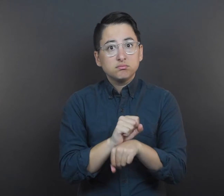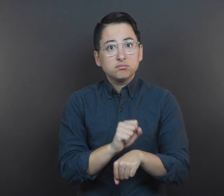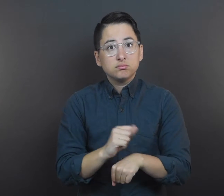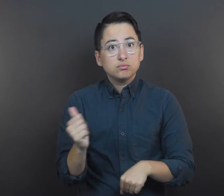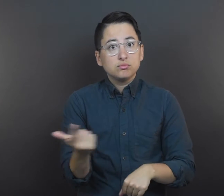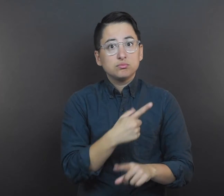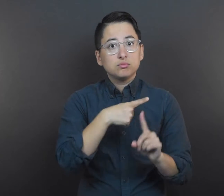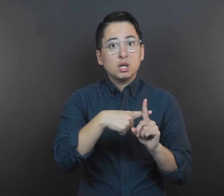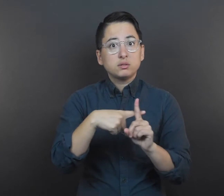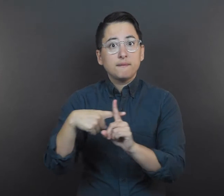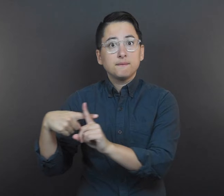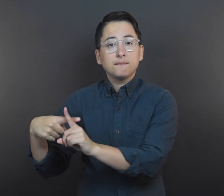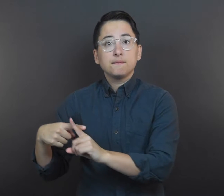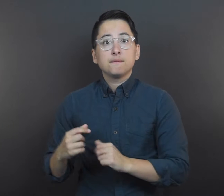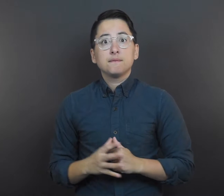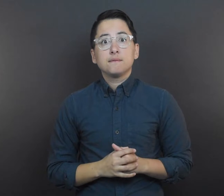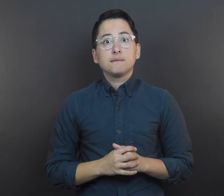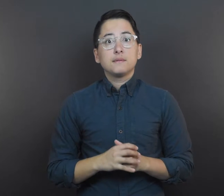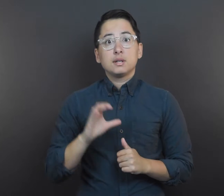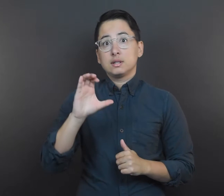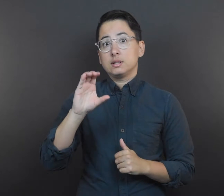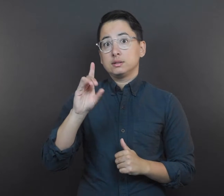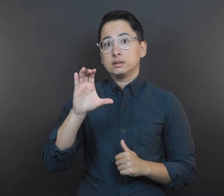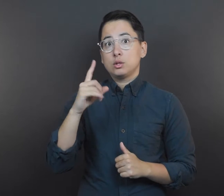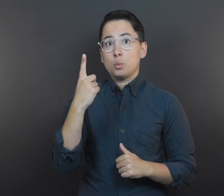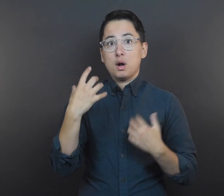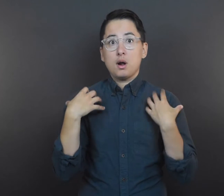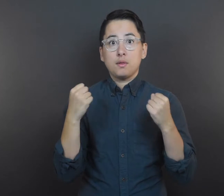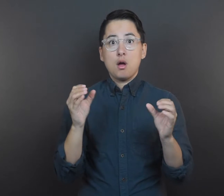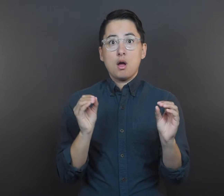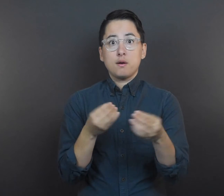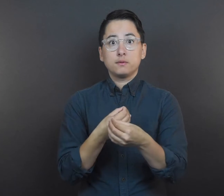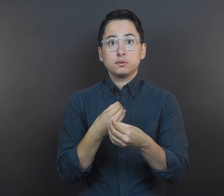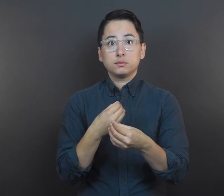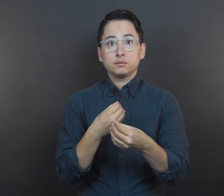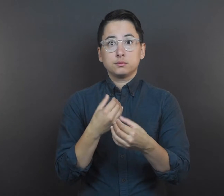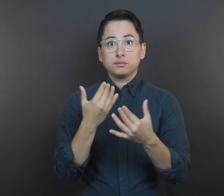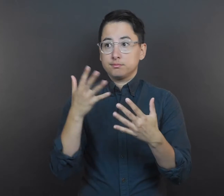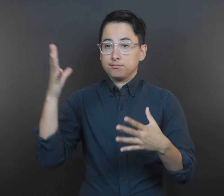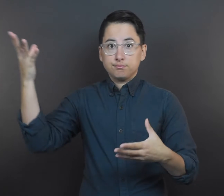CDC’s One Health Office was brought into the conversation to support the Georgia Department